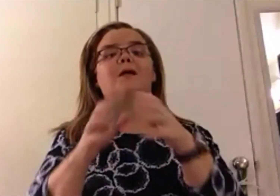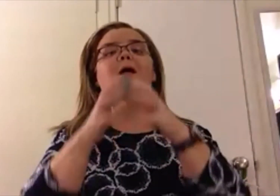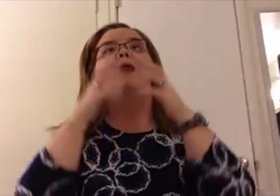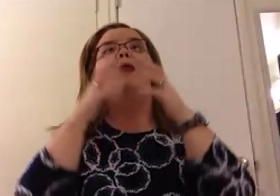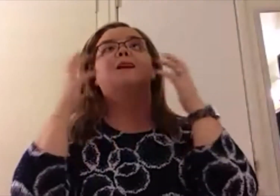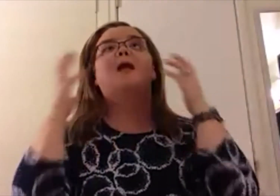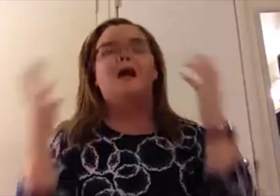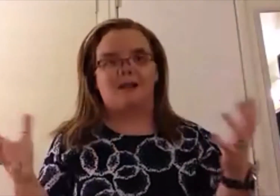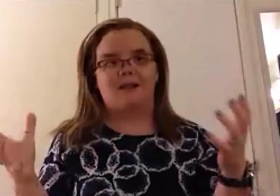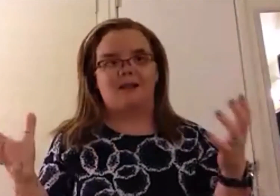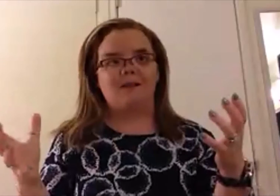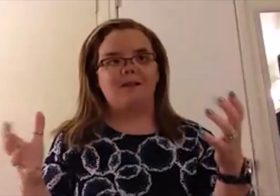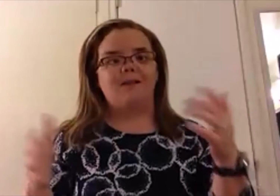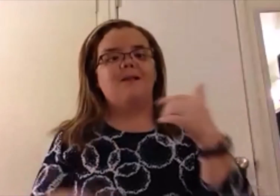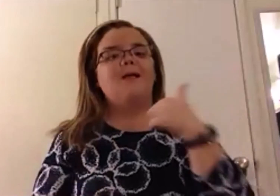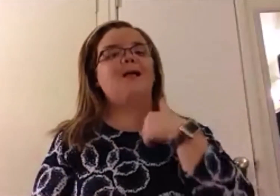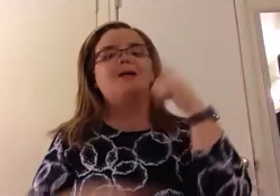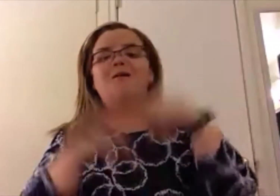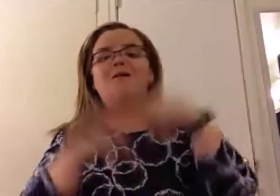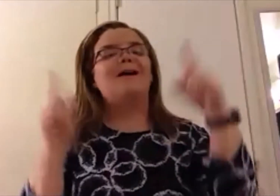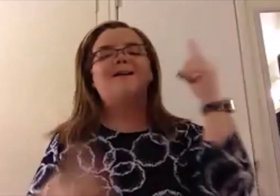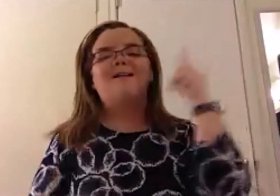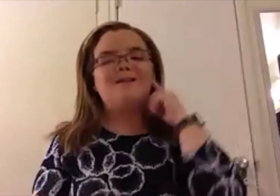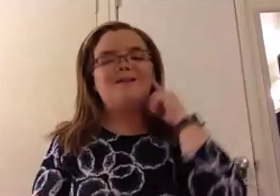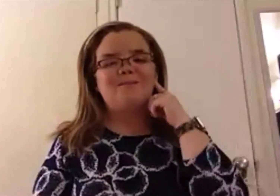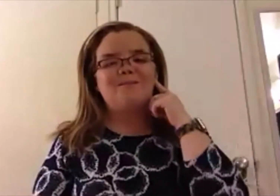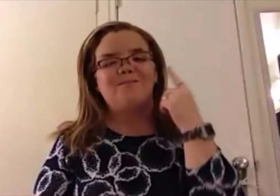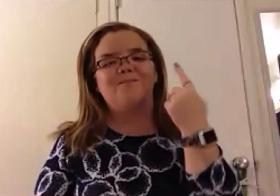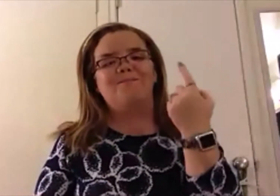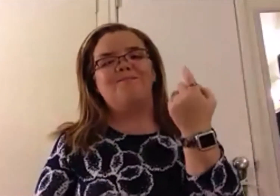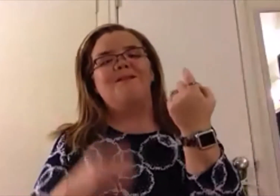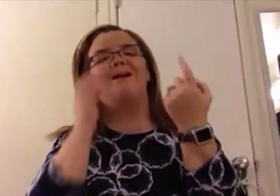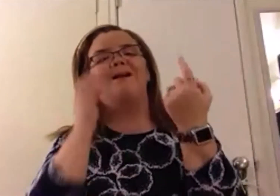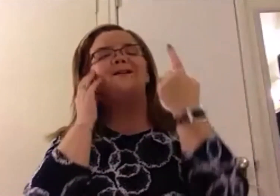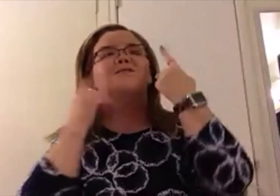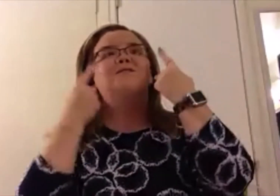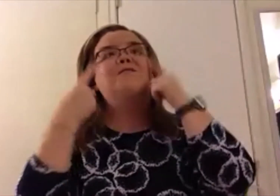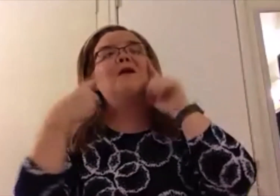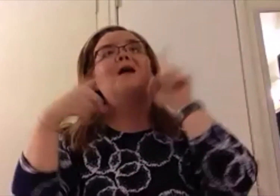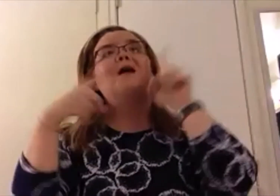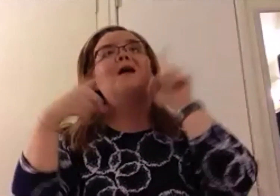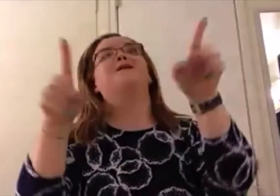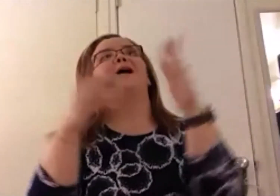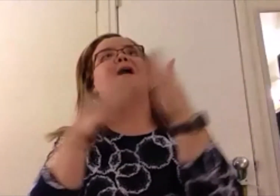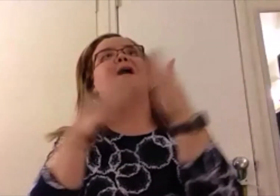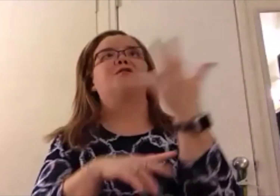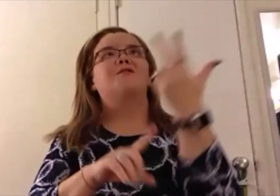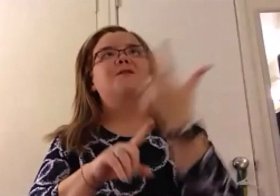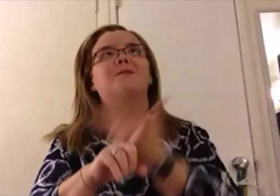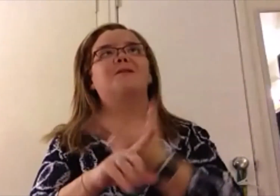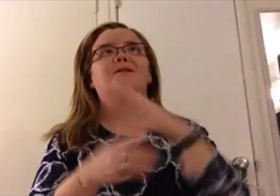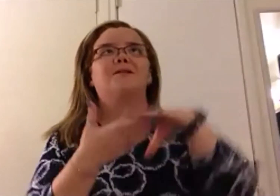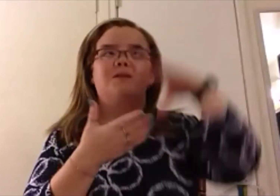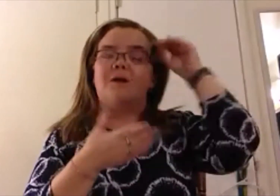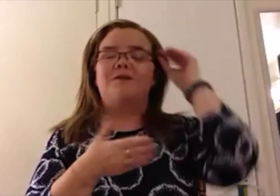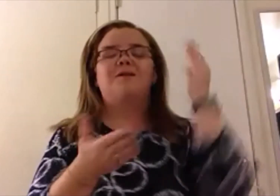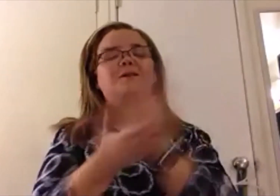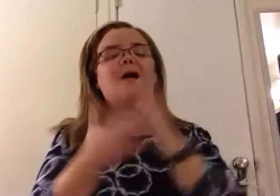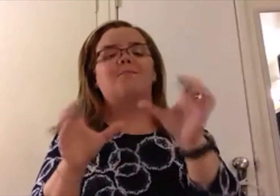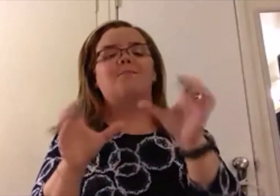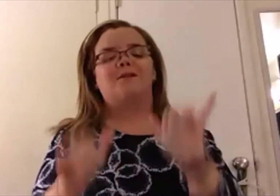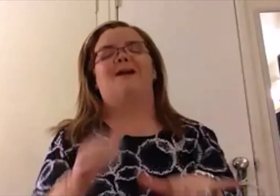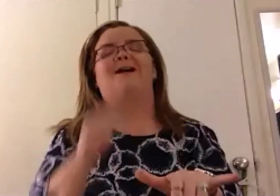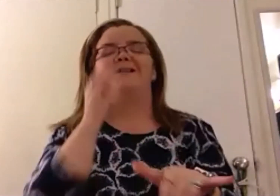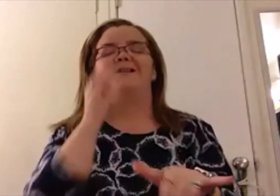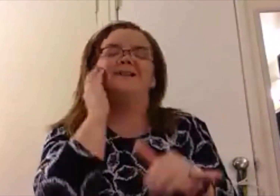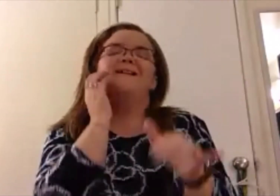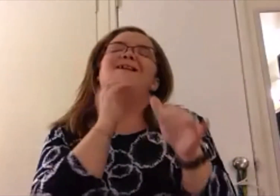a lot and i cannot hear him and he's finally after three months learned to stop doing that